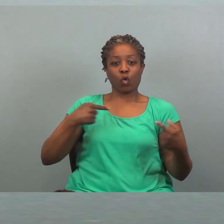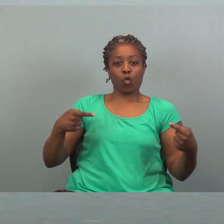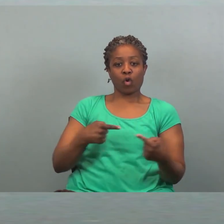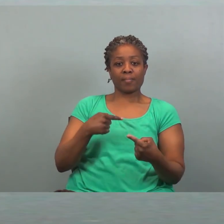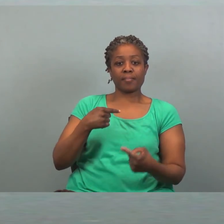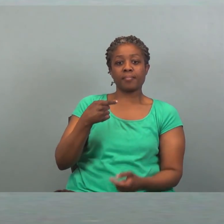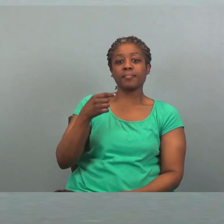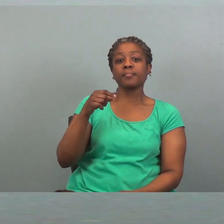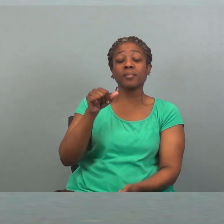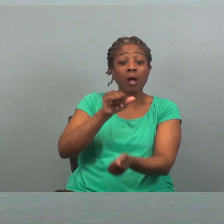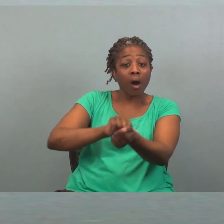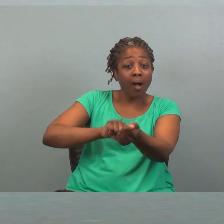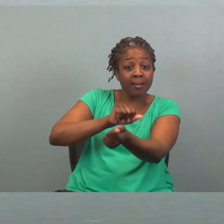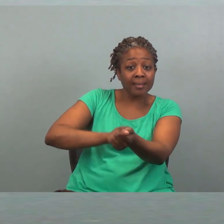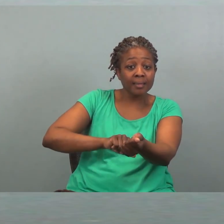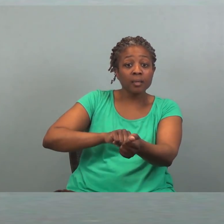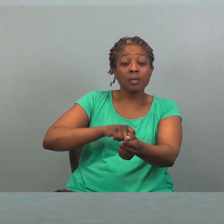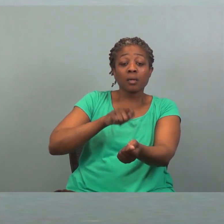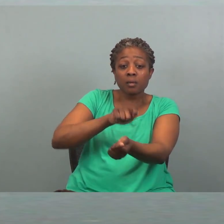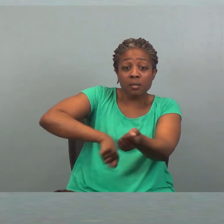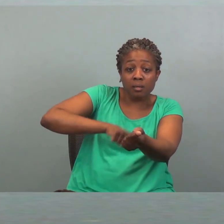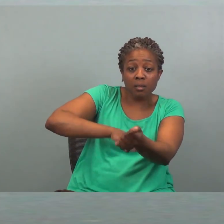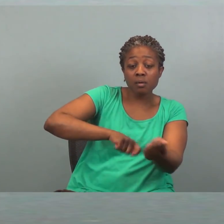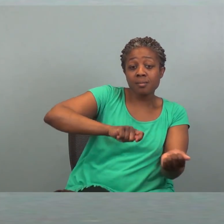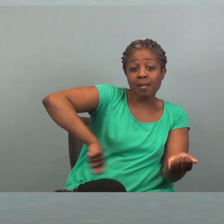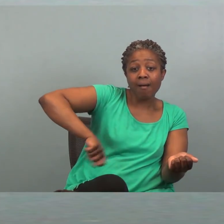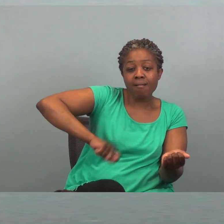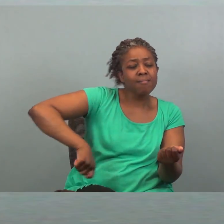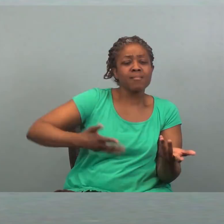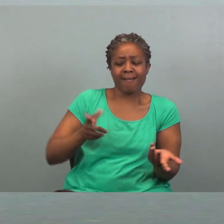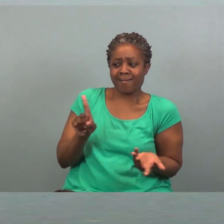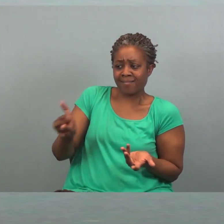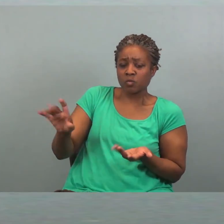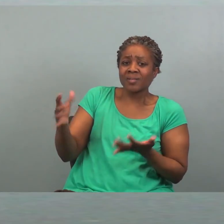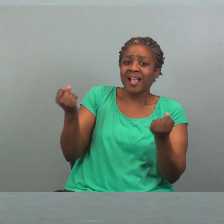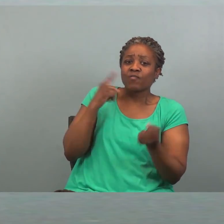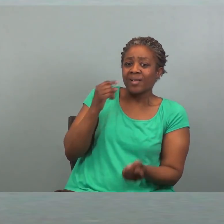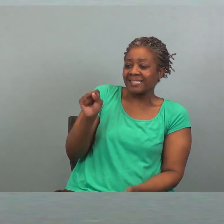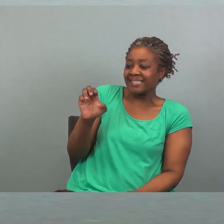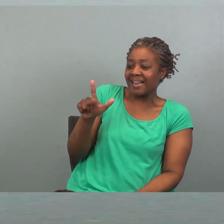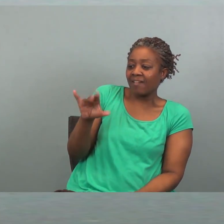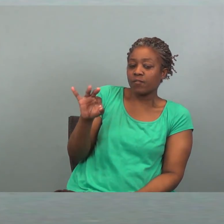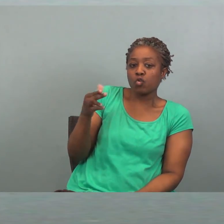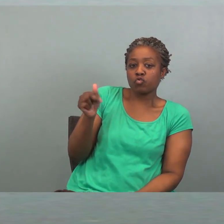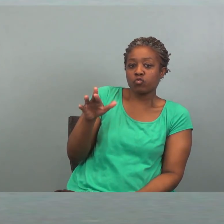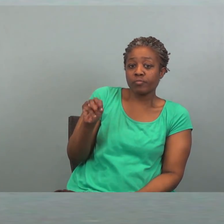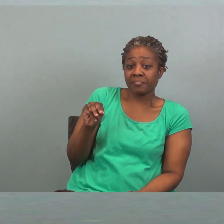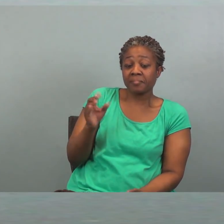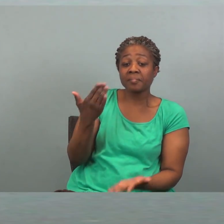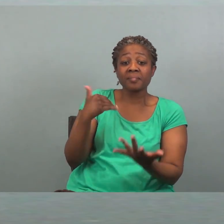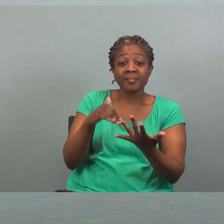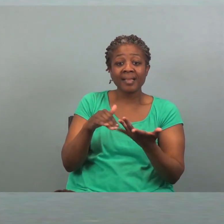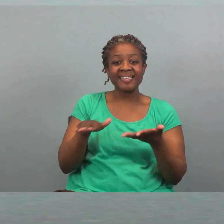Moving on, "self-harm": dominant hand A handshape makes cutting motions on non-dominant forearm; dominant hand indicates cutting on the non-dominant forearm; dominant hand indicates cutting on thigh. Be sure to inquire about the preferred sign for this concept.